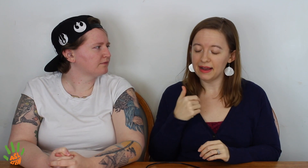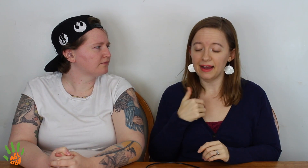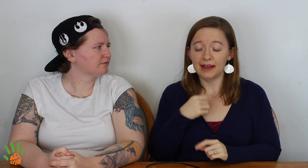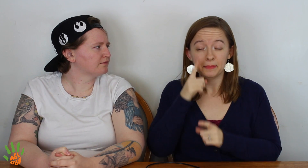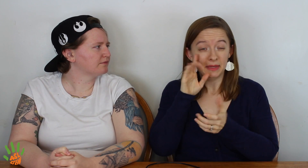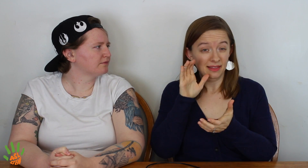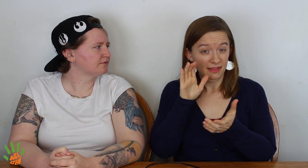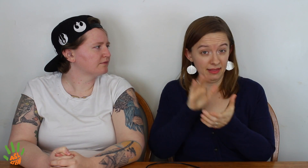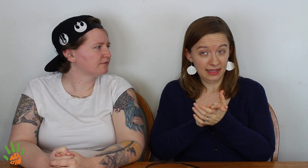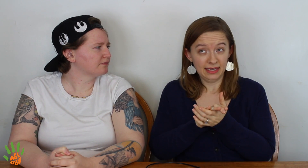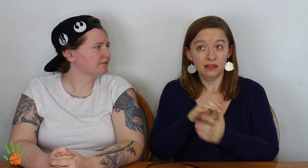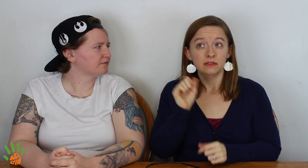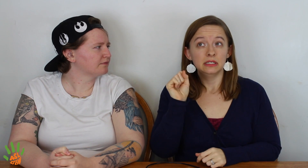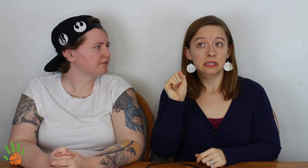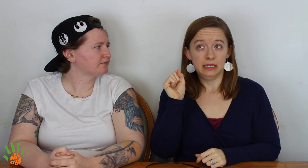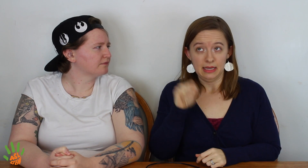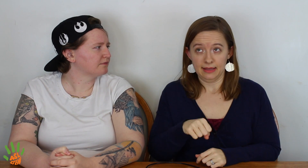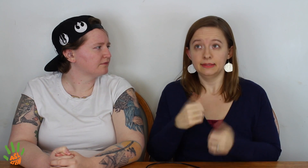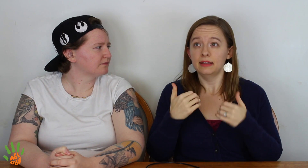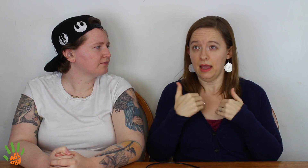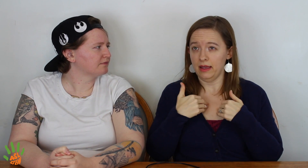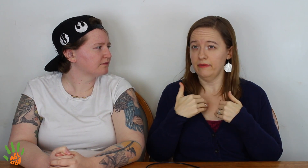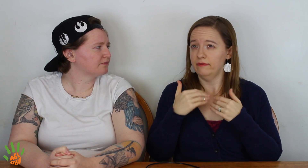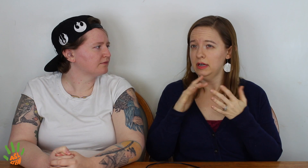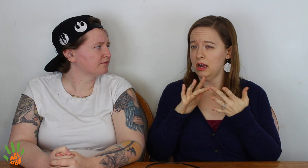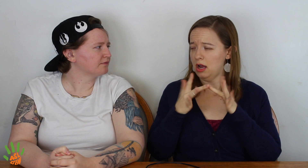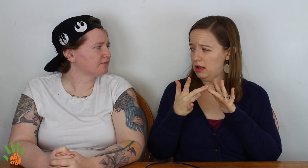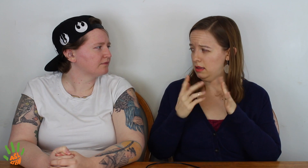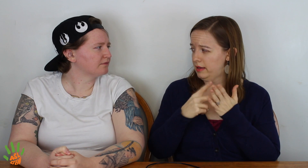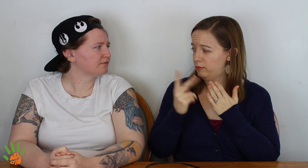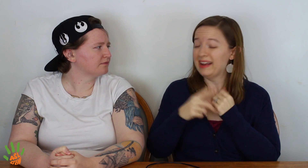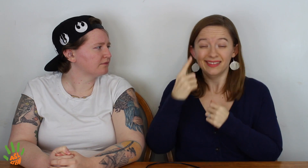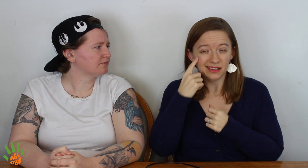I believe... yes there is an online program.